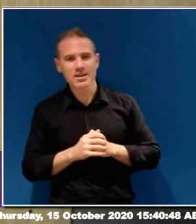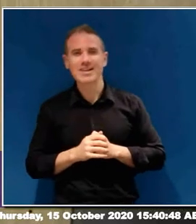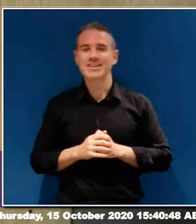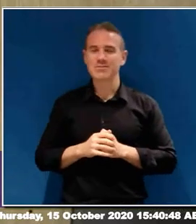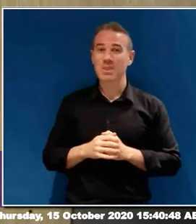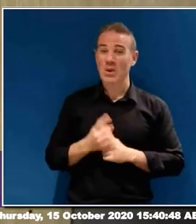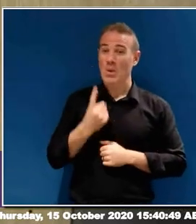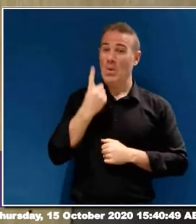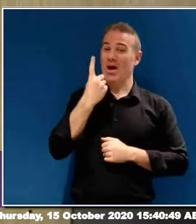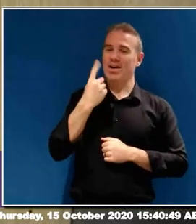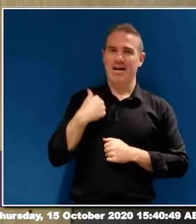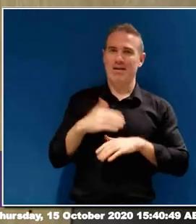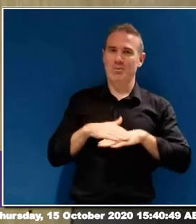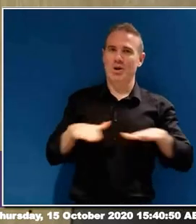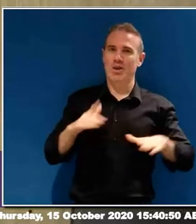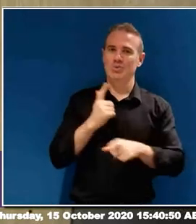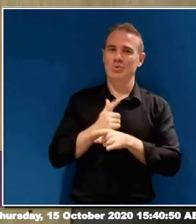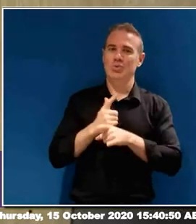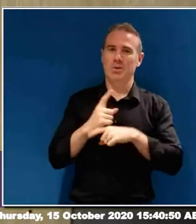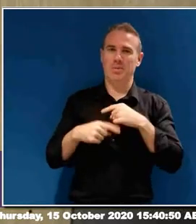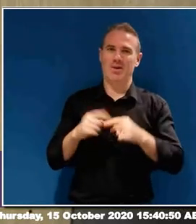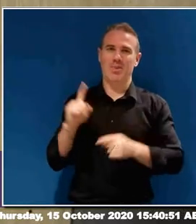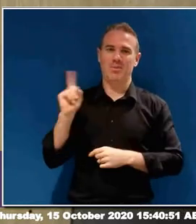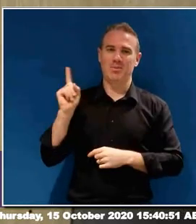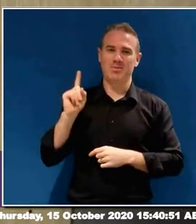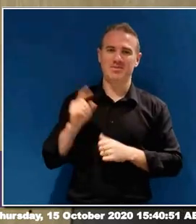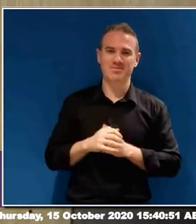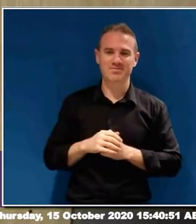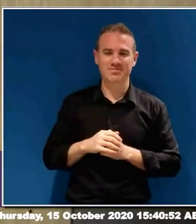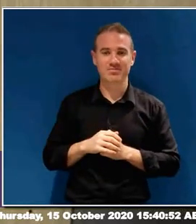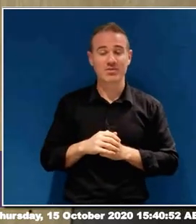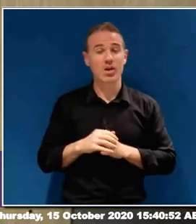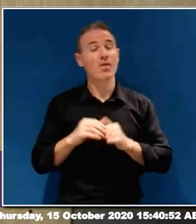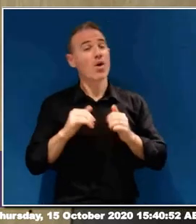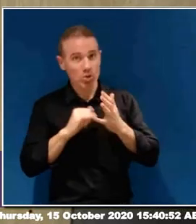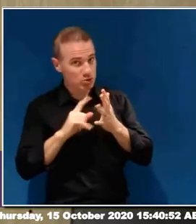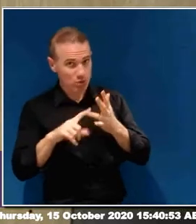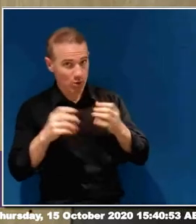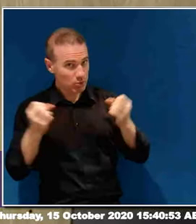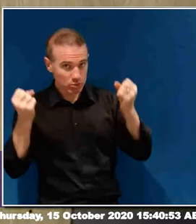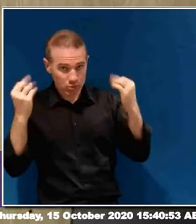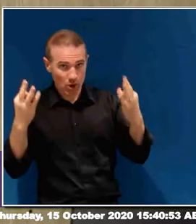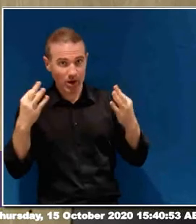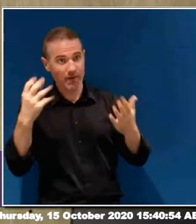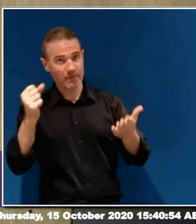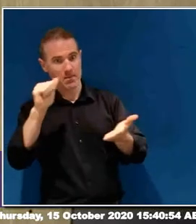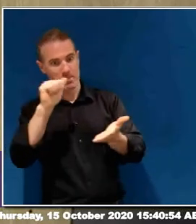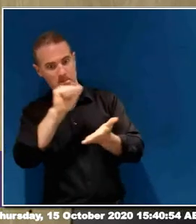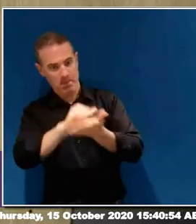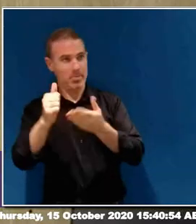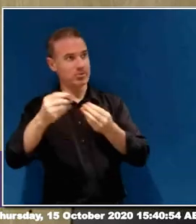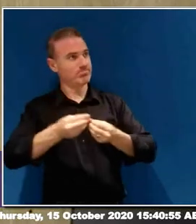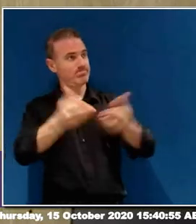So there's no published study that supports that at the moment? Yes, there is.